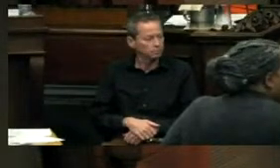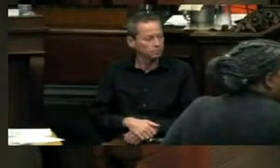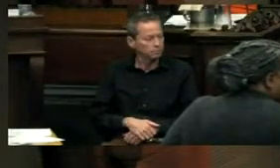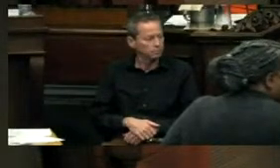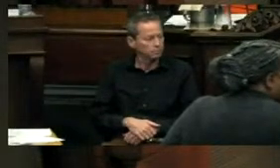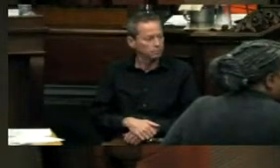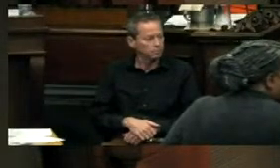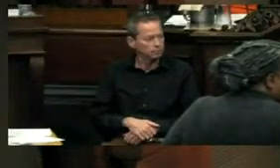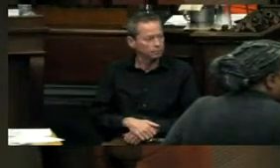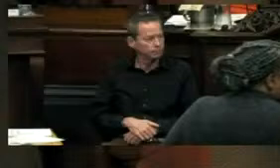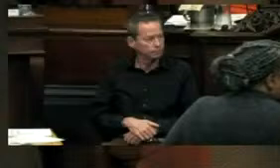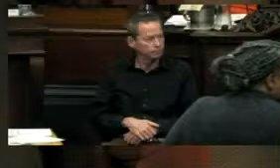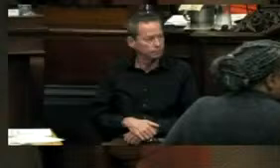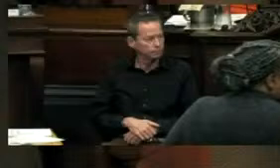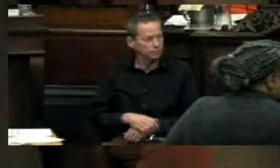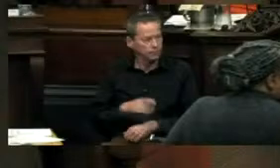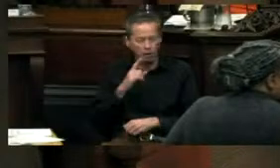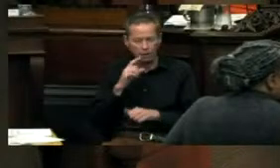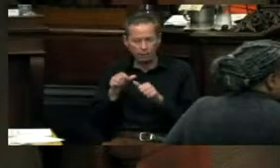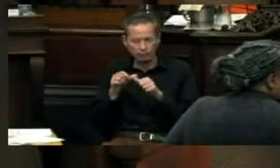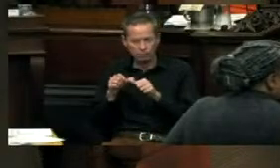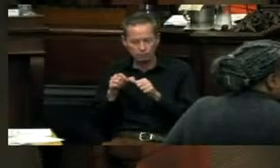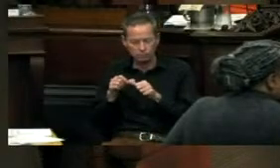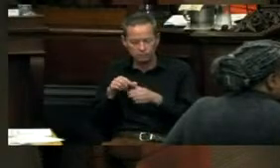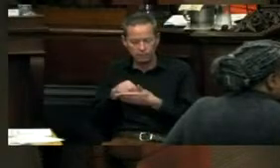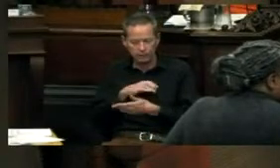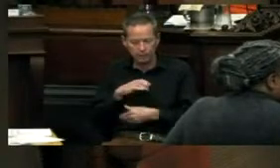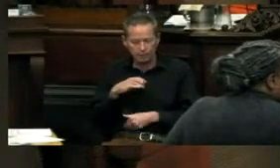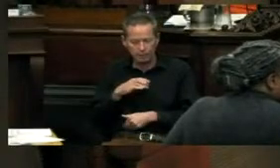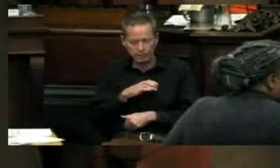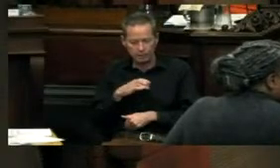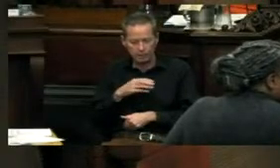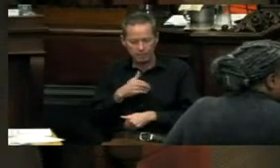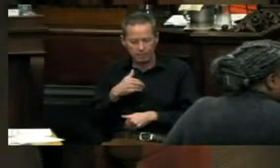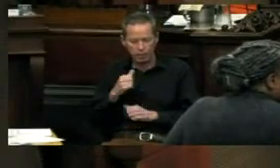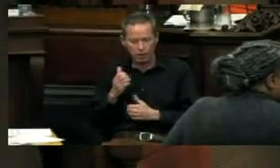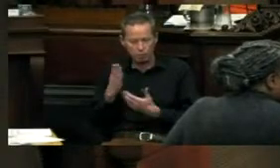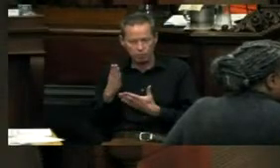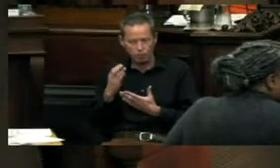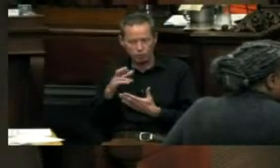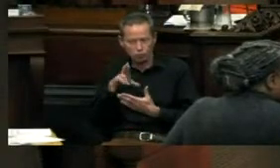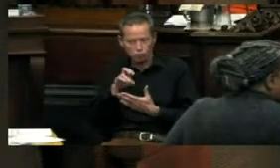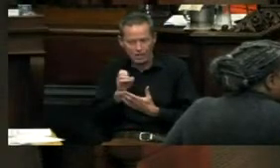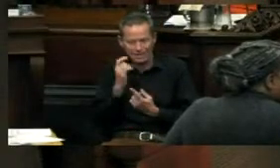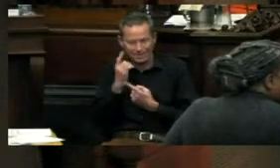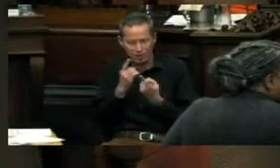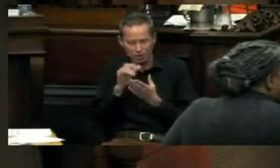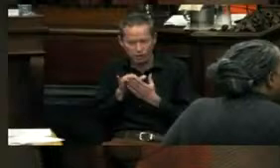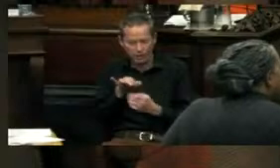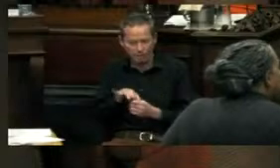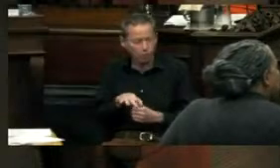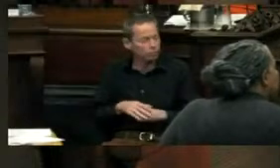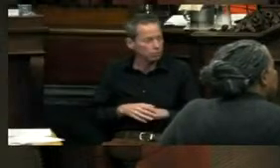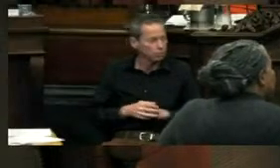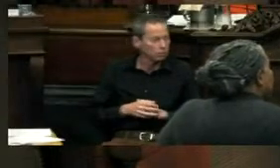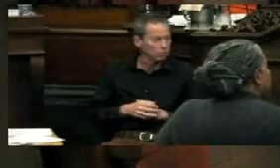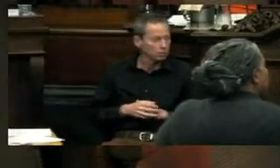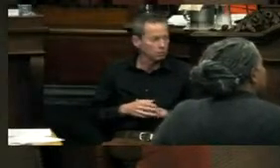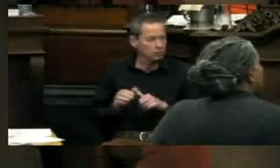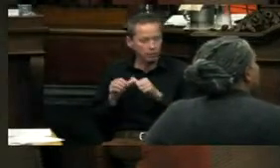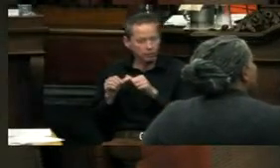get considered again? I think it would be in committee because a committee member could